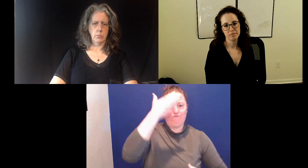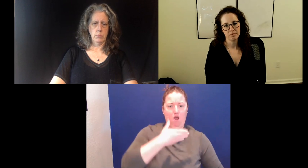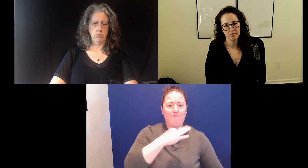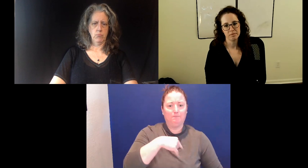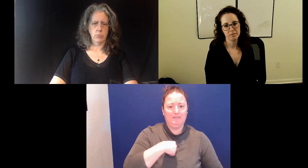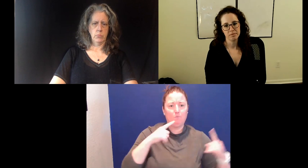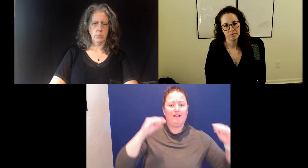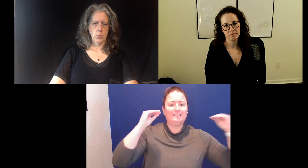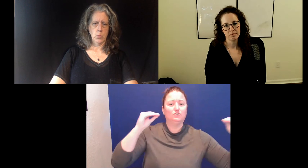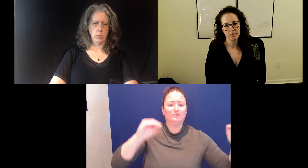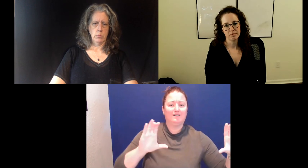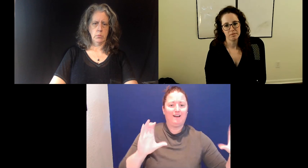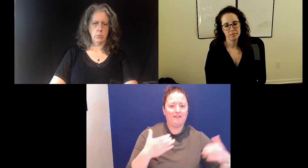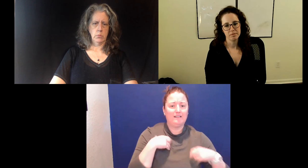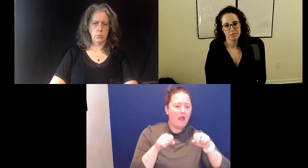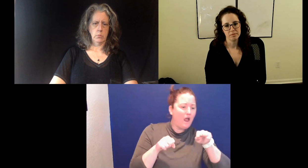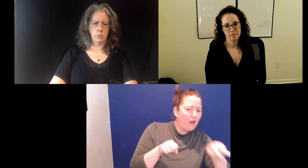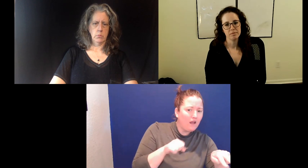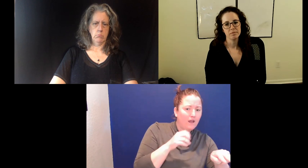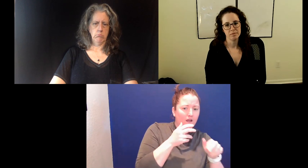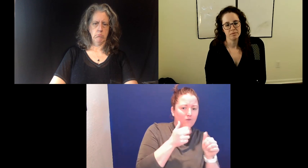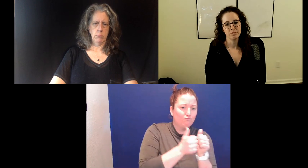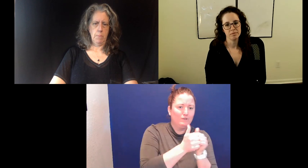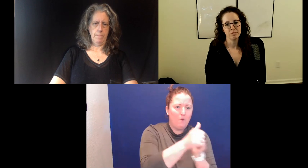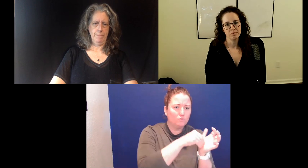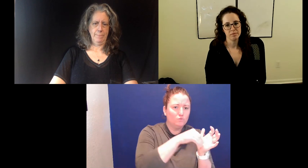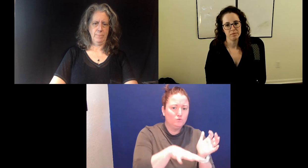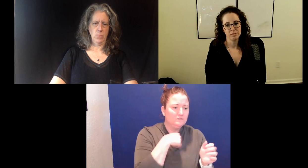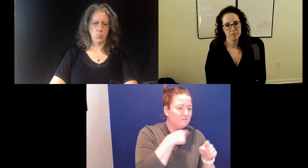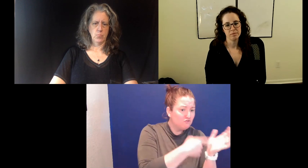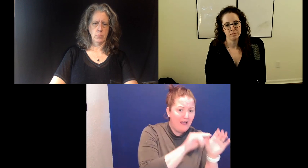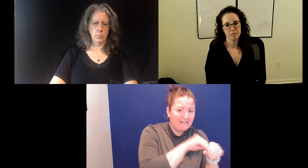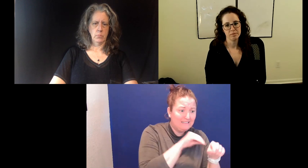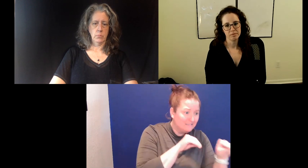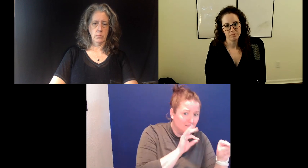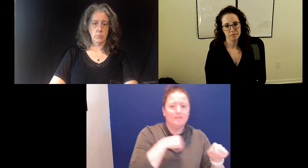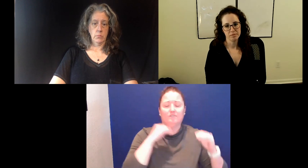my laptop is in front of me and that's what i teach from so i can look down i can look past this